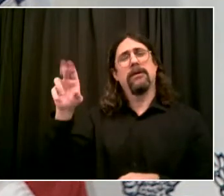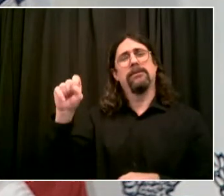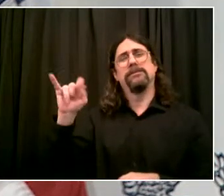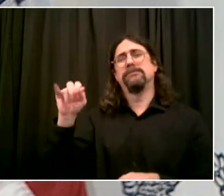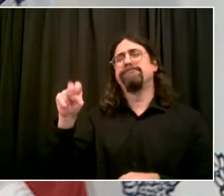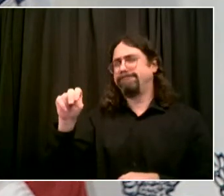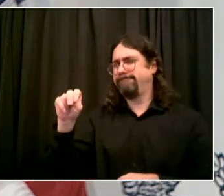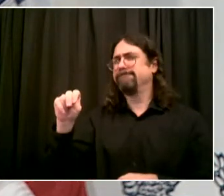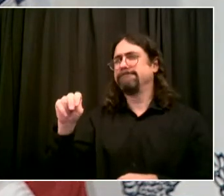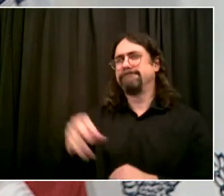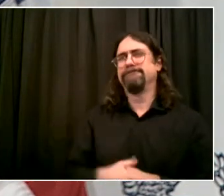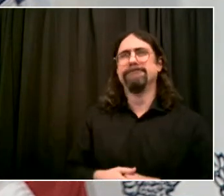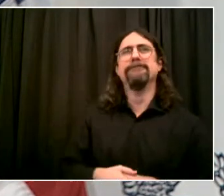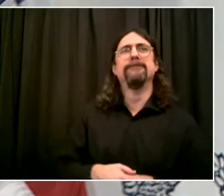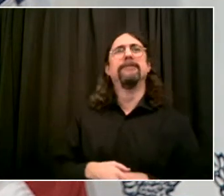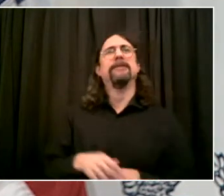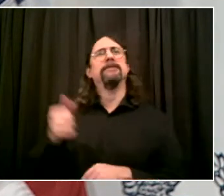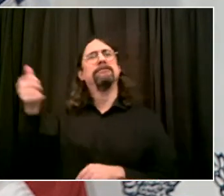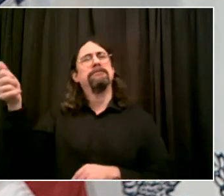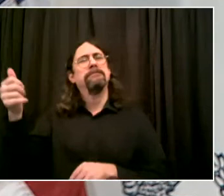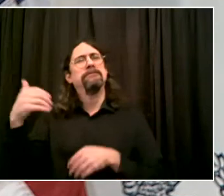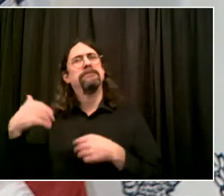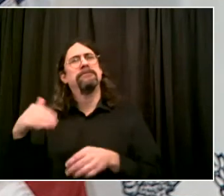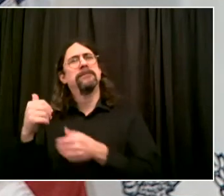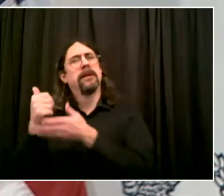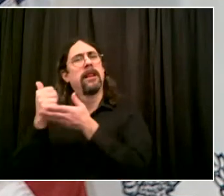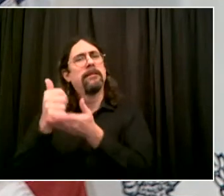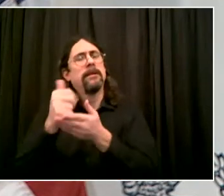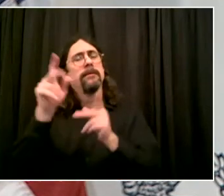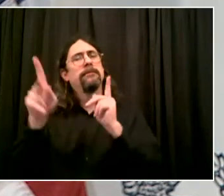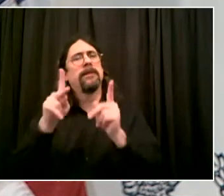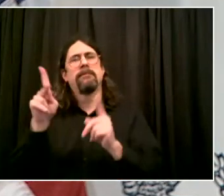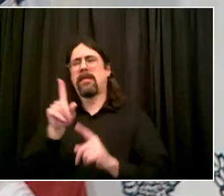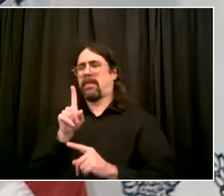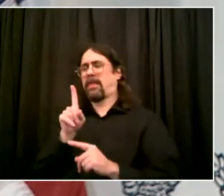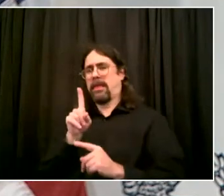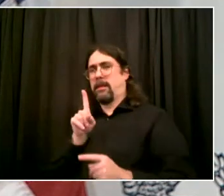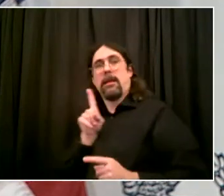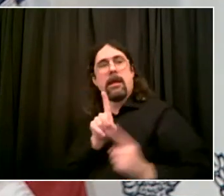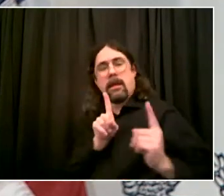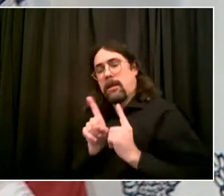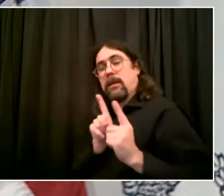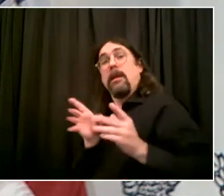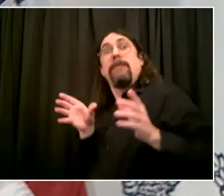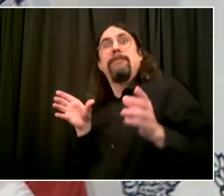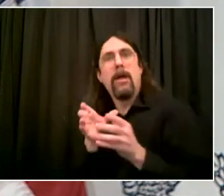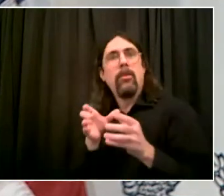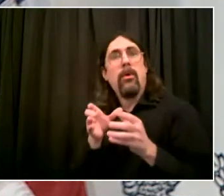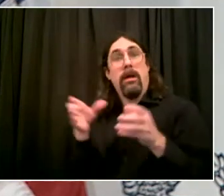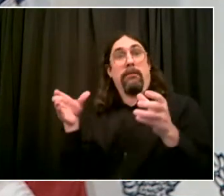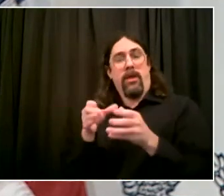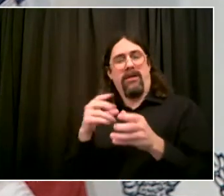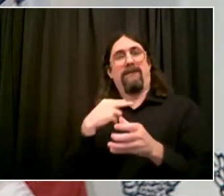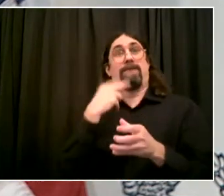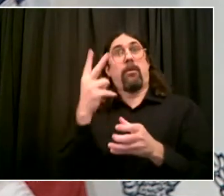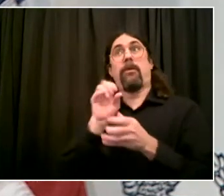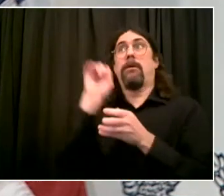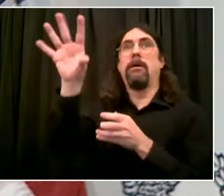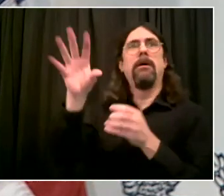A LEADER R IN SO MANY DIFFERENT FRONTS AAND PARTICULARLY